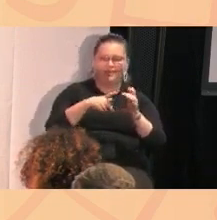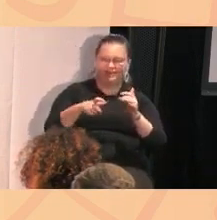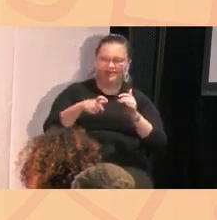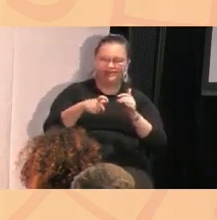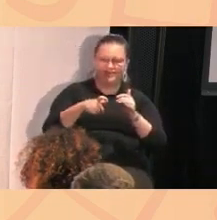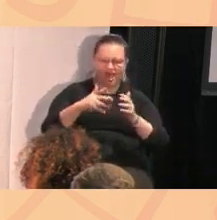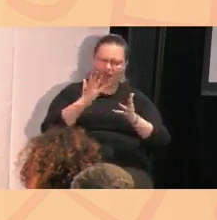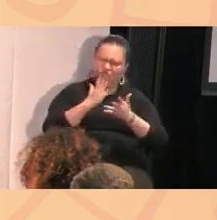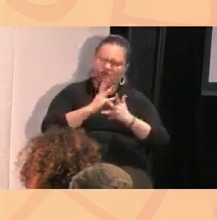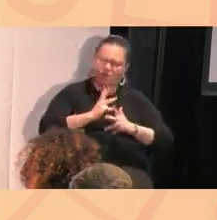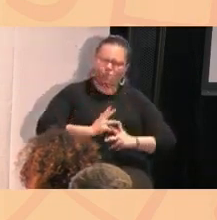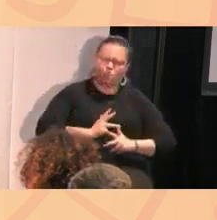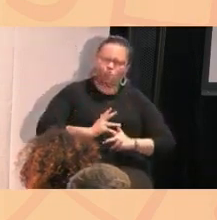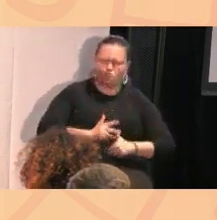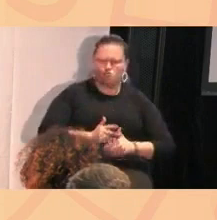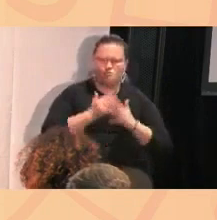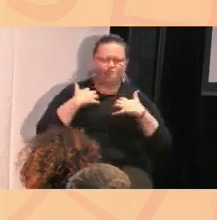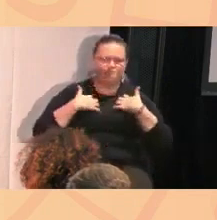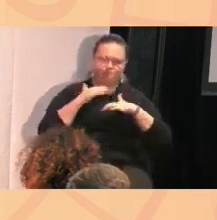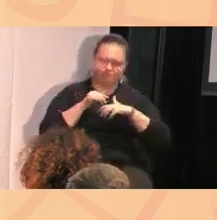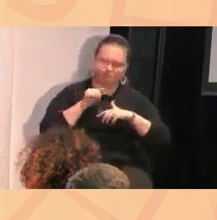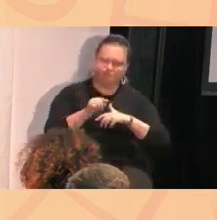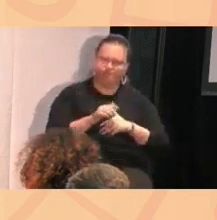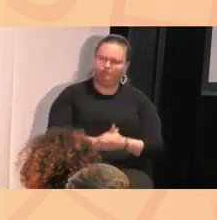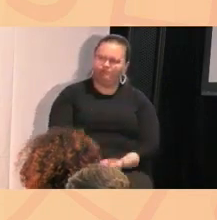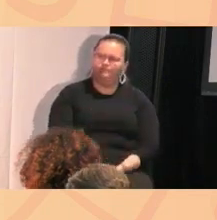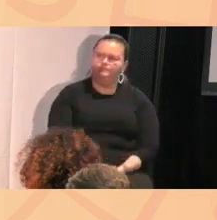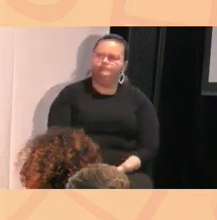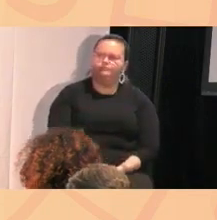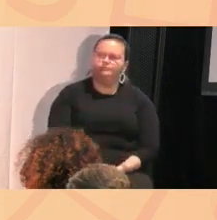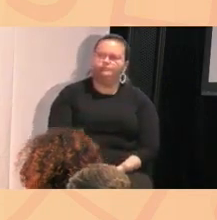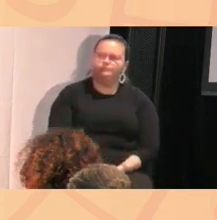I can understand the existing dynamics that are already there.